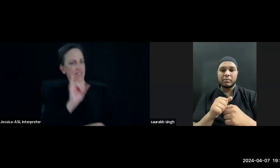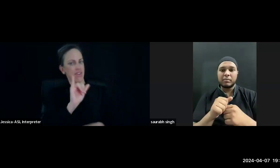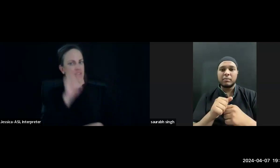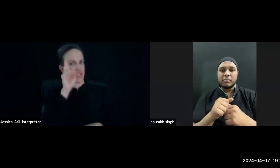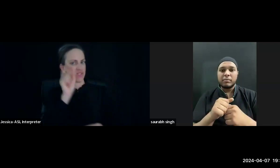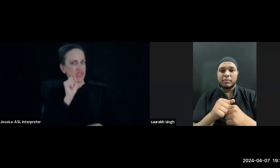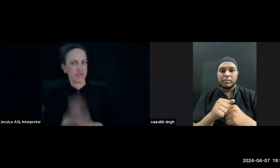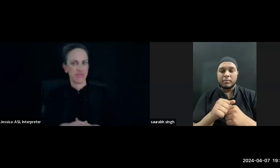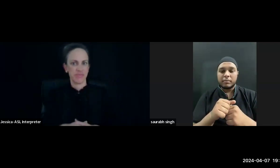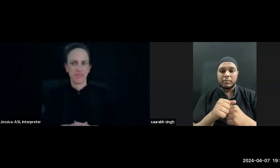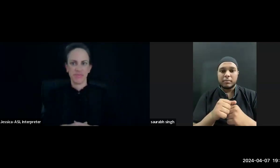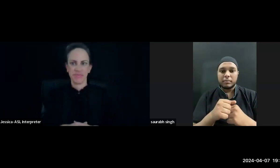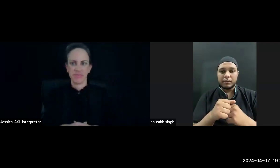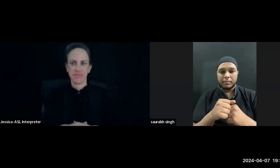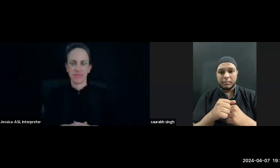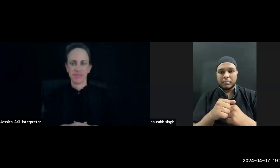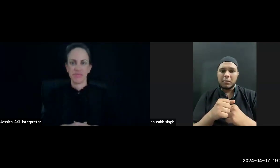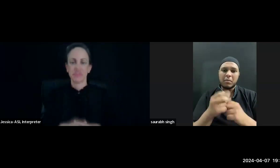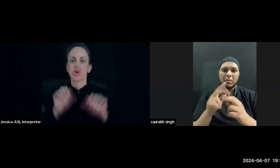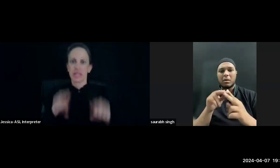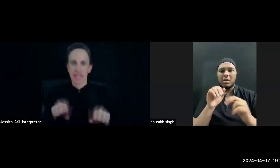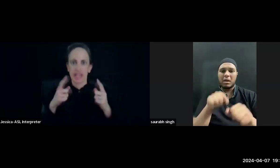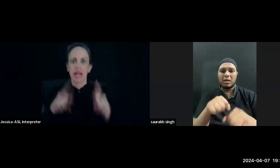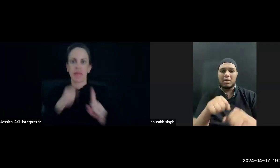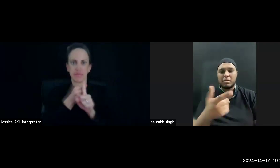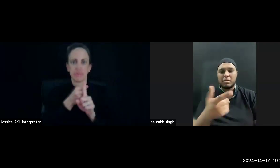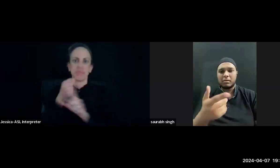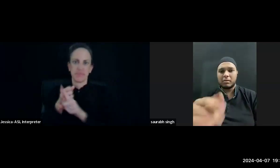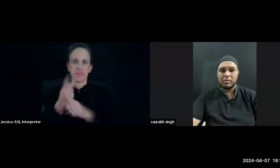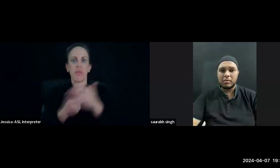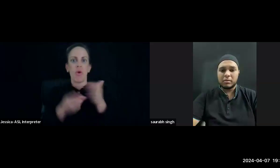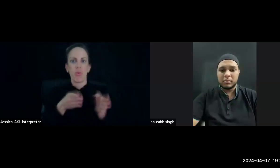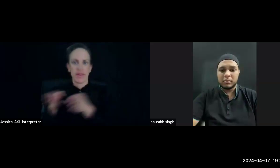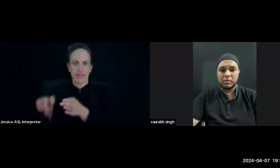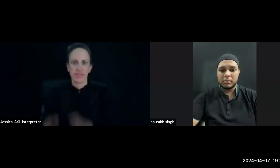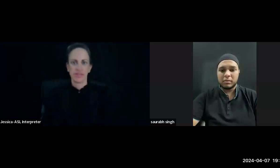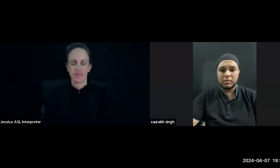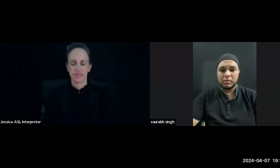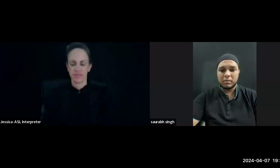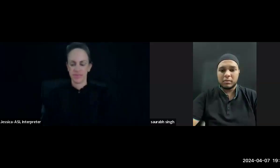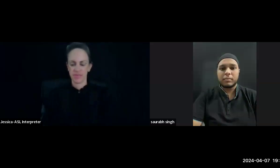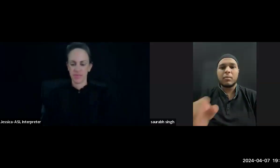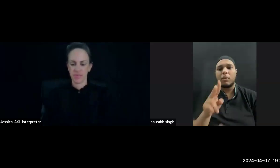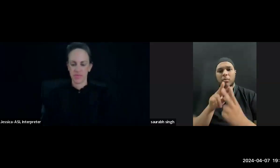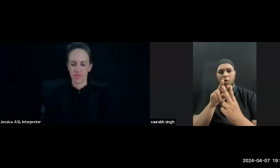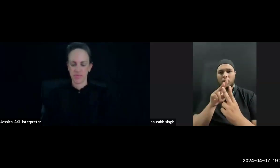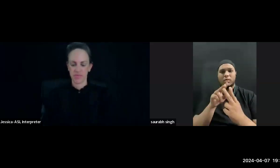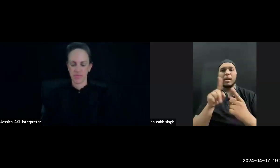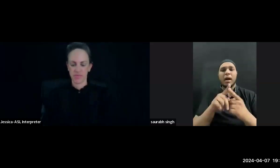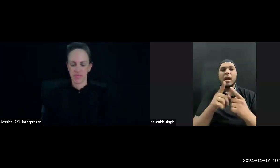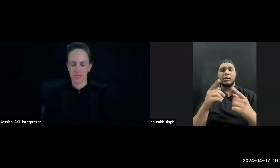Both ways it can happen. okay both conditions don't happen at the same time. I've seen it with